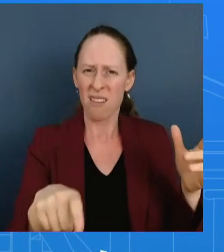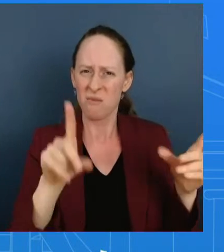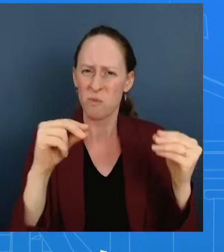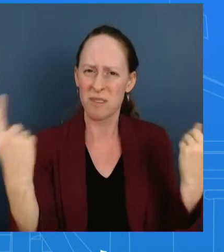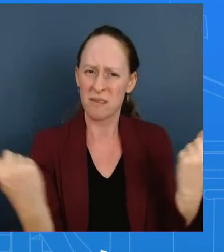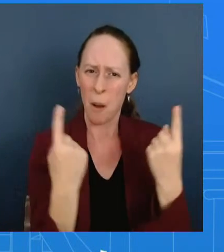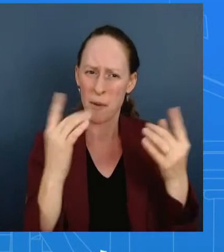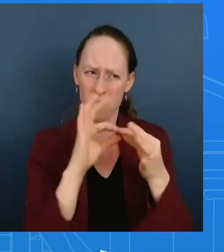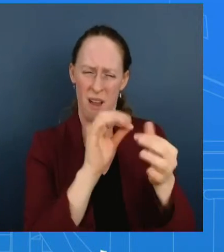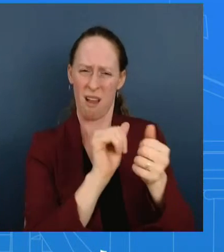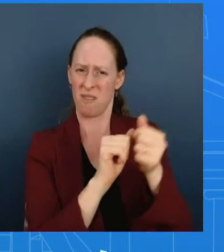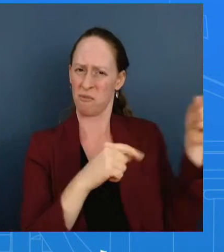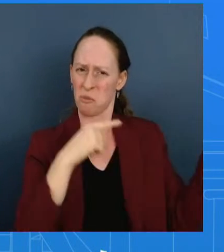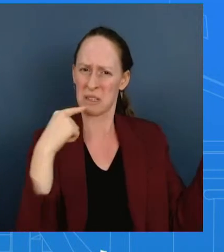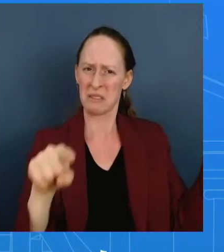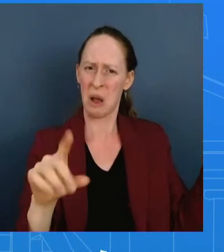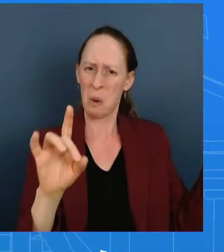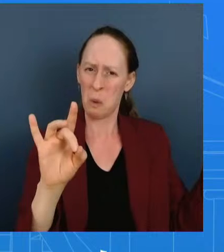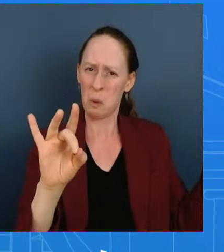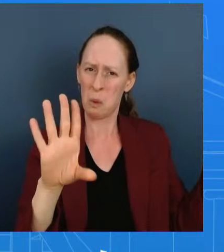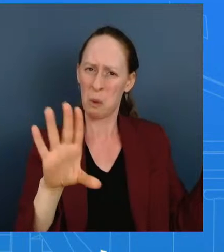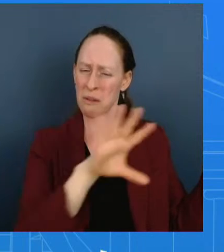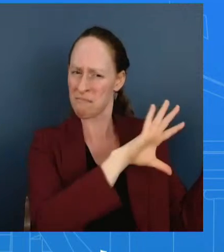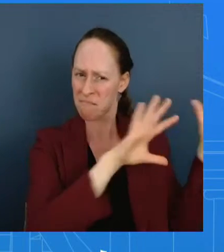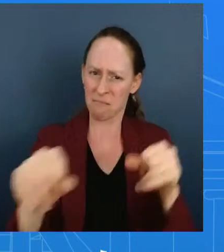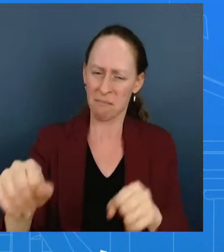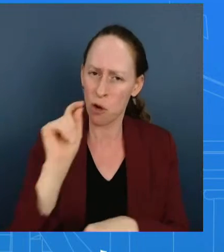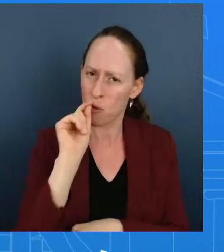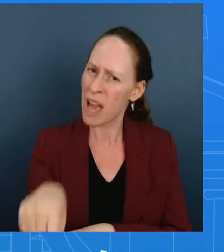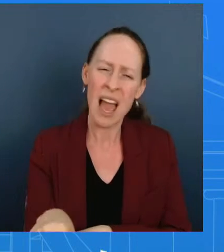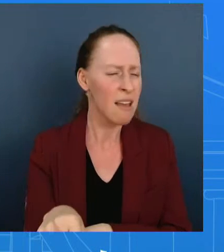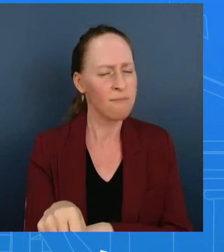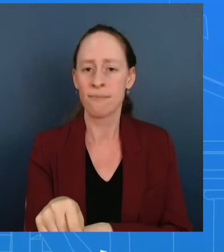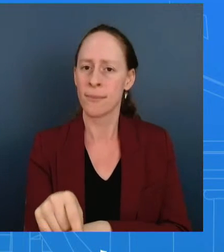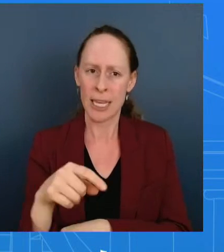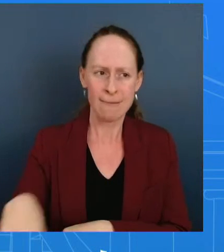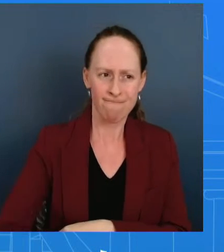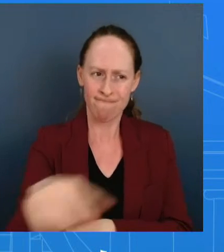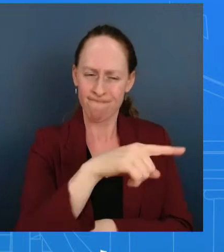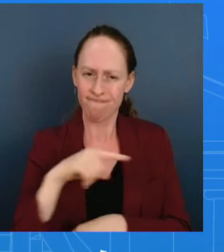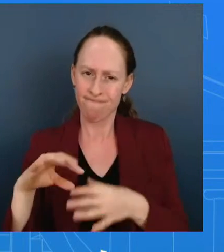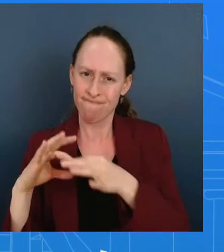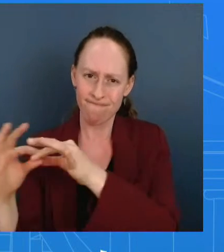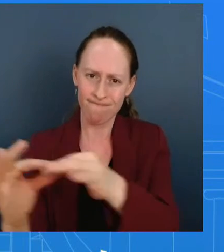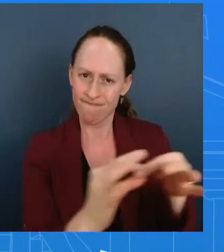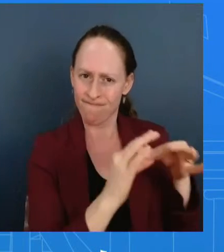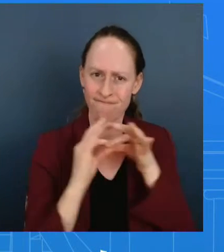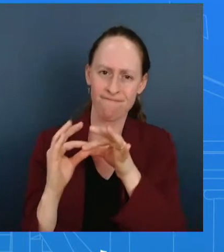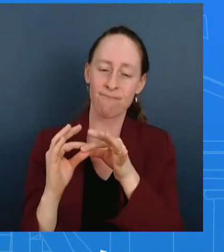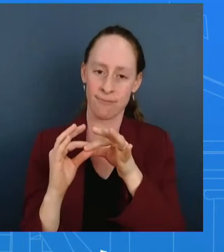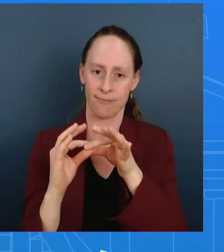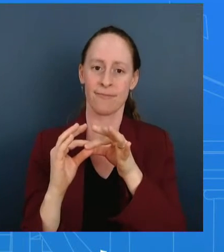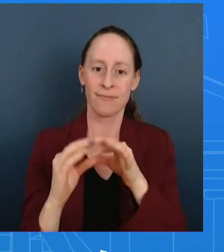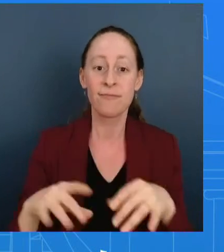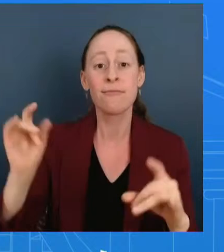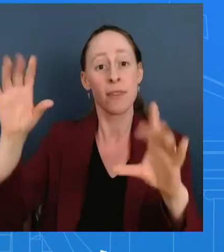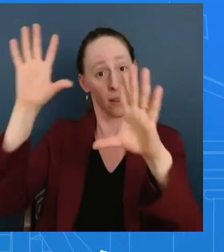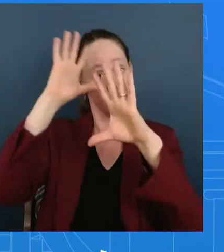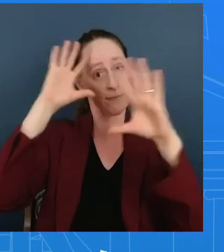And I'll get that -- more on that in just a second. The president has also strongly encouraged greater partnerships between the NATO Alliance and friendly nations around the world,